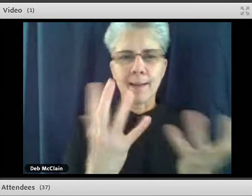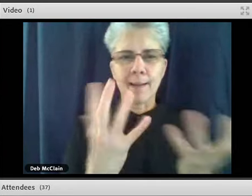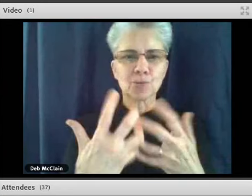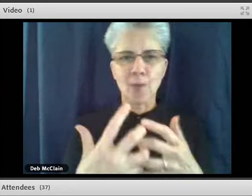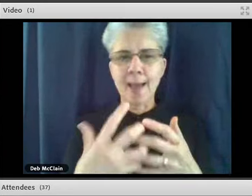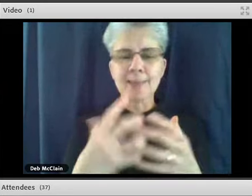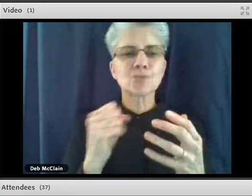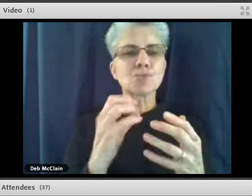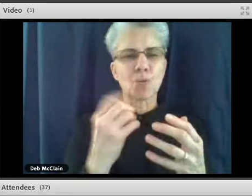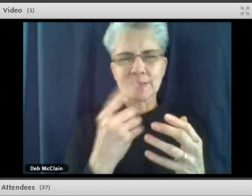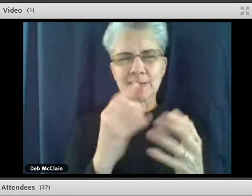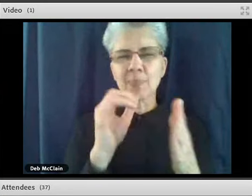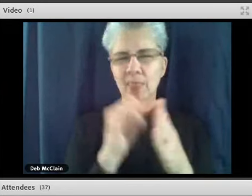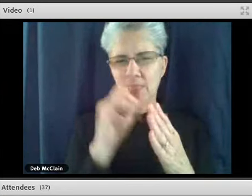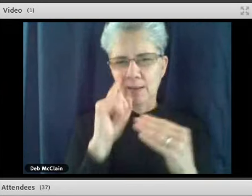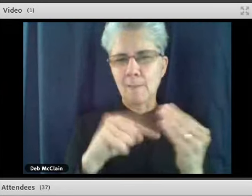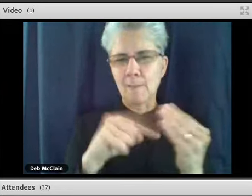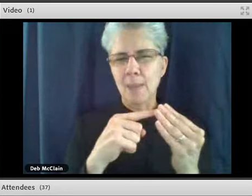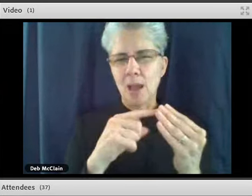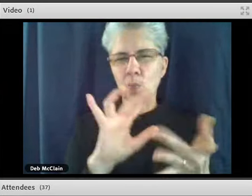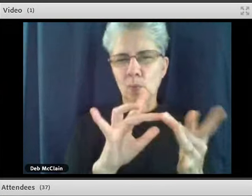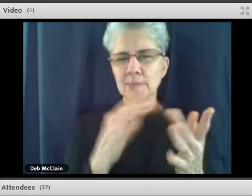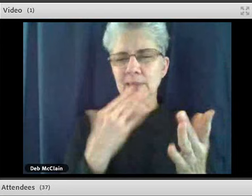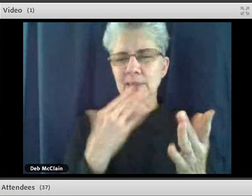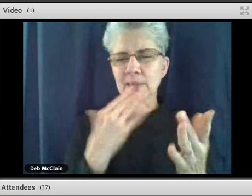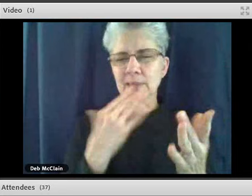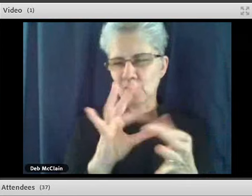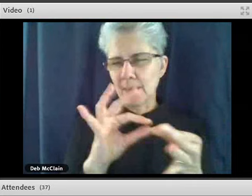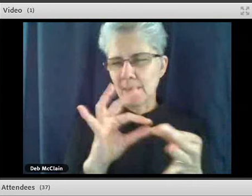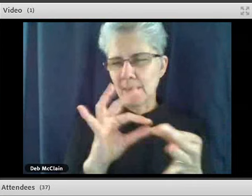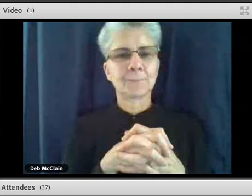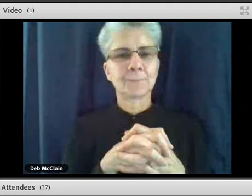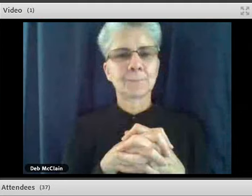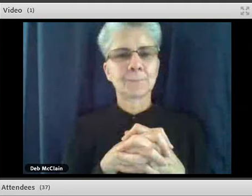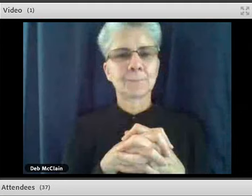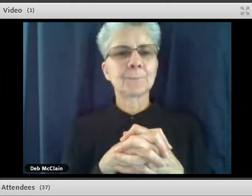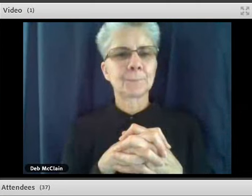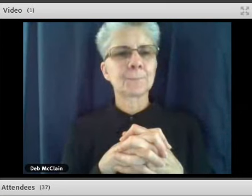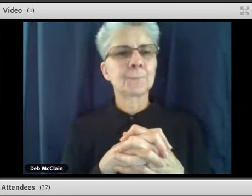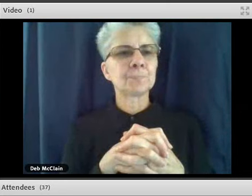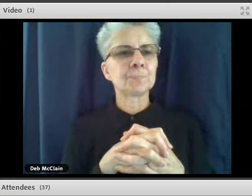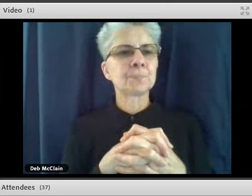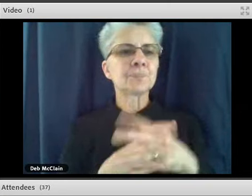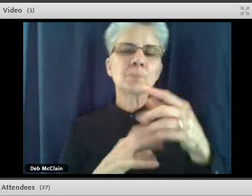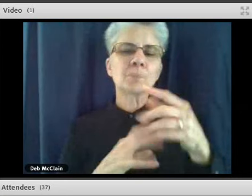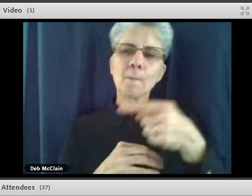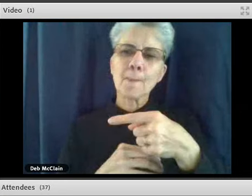Check for contrast. And so, that's something, again, to think about with your website. So, thanks for mentioning that.